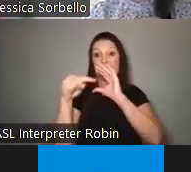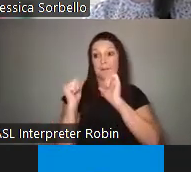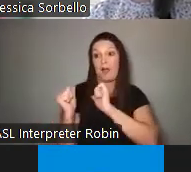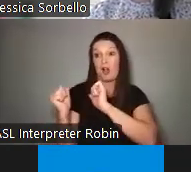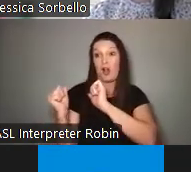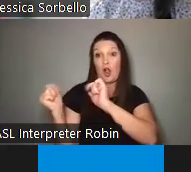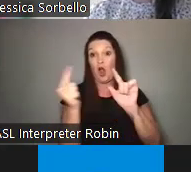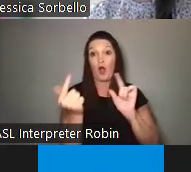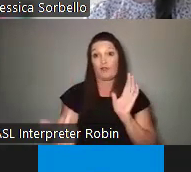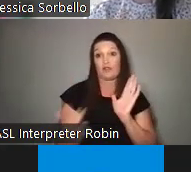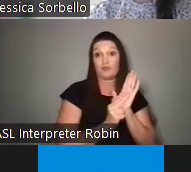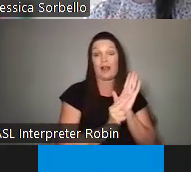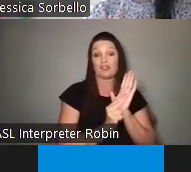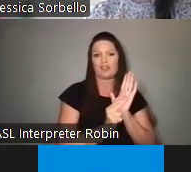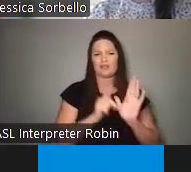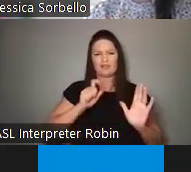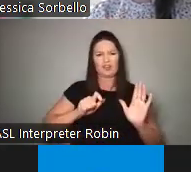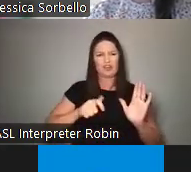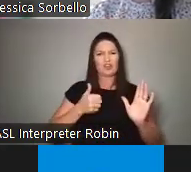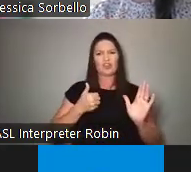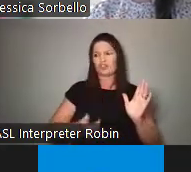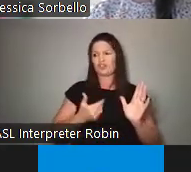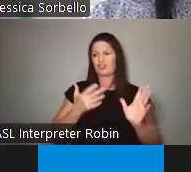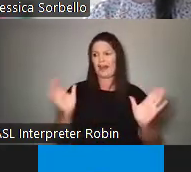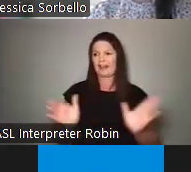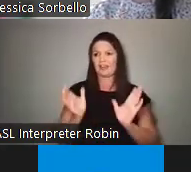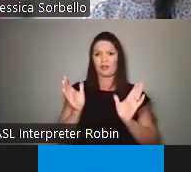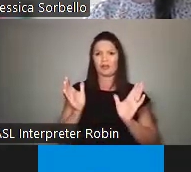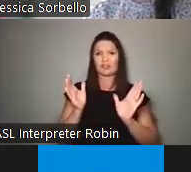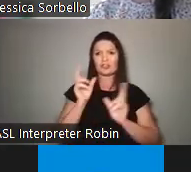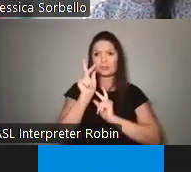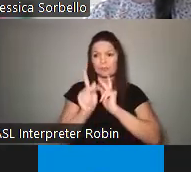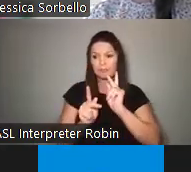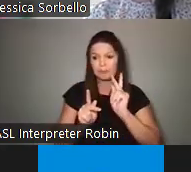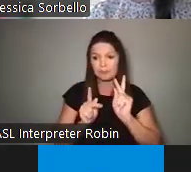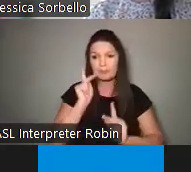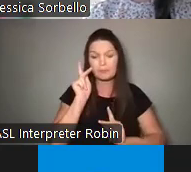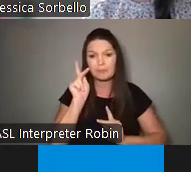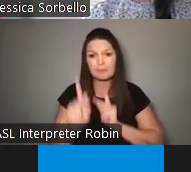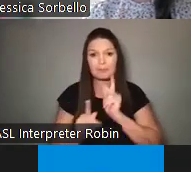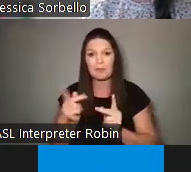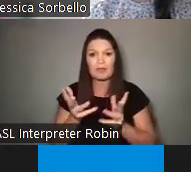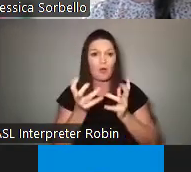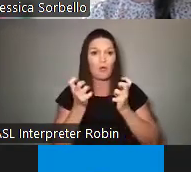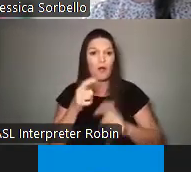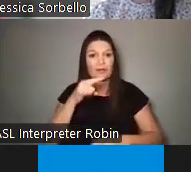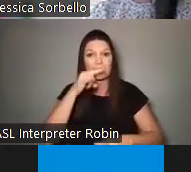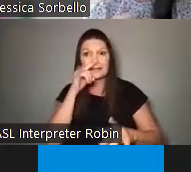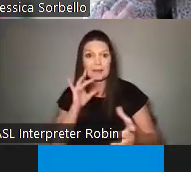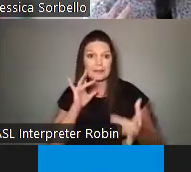directly. »JESSICA SORBELLO: Absolutely we do also have this training that exists online and we can